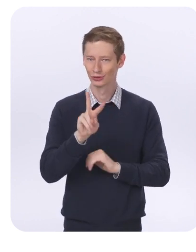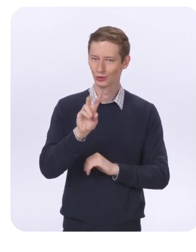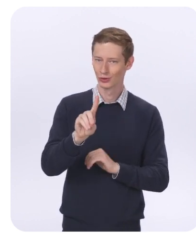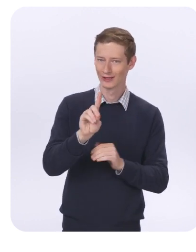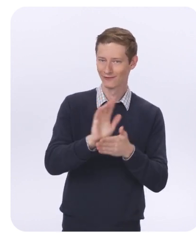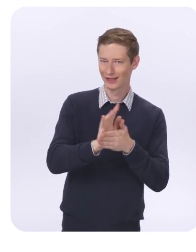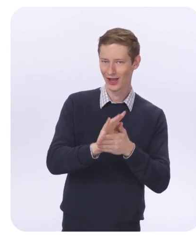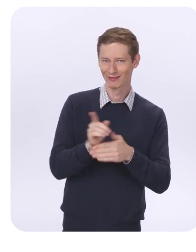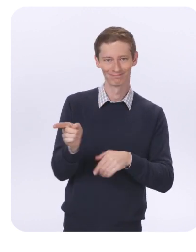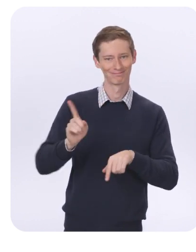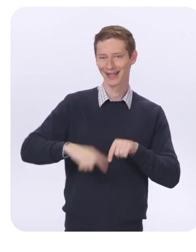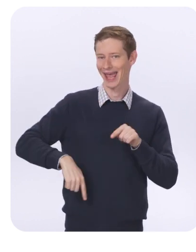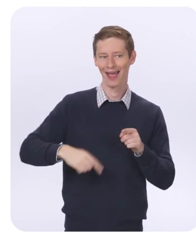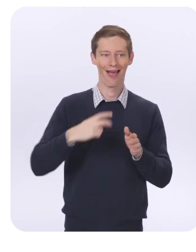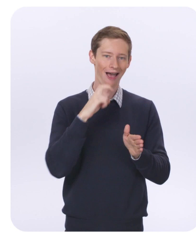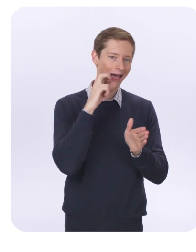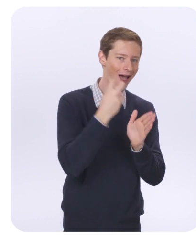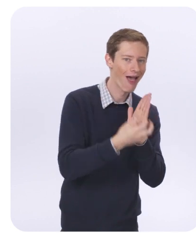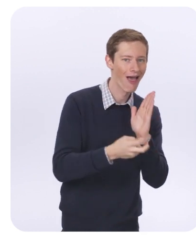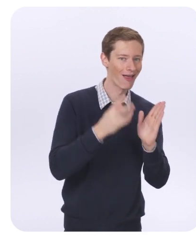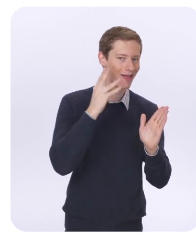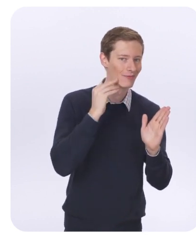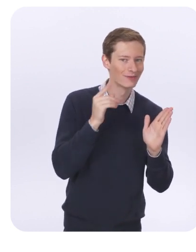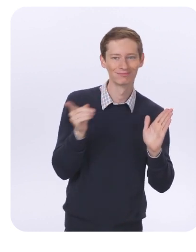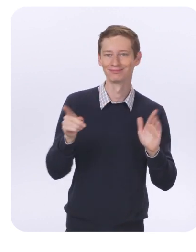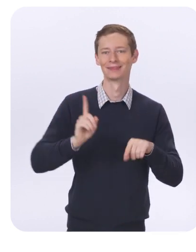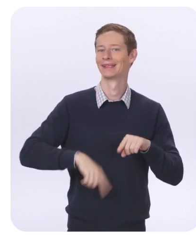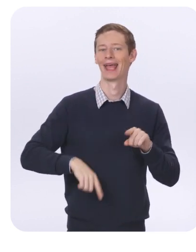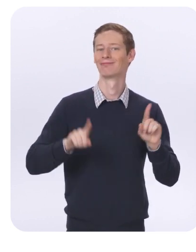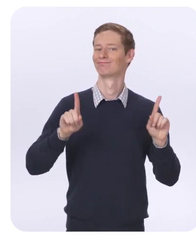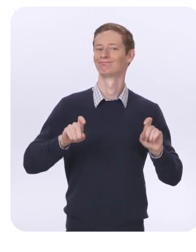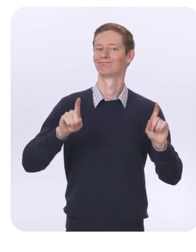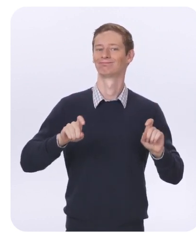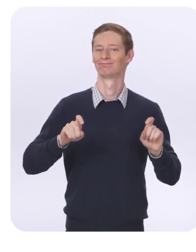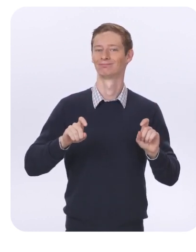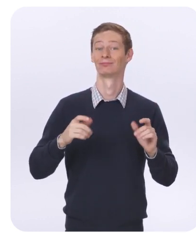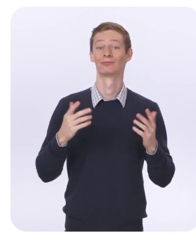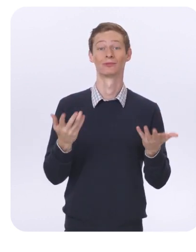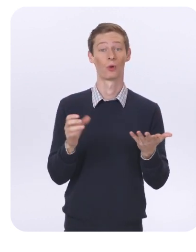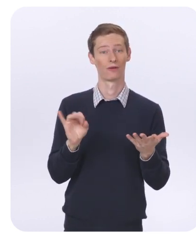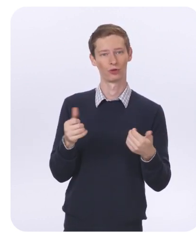so far with our most recent experiment having 20 participating apps during this